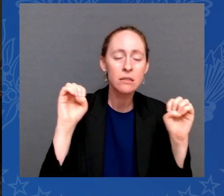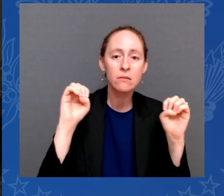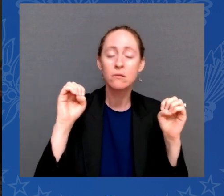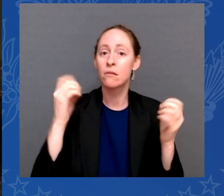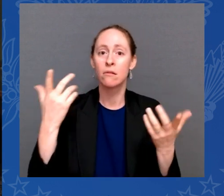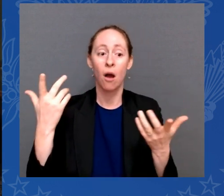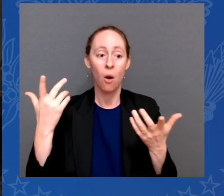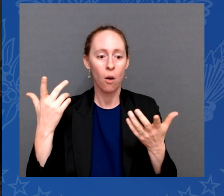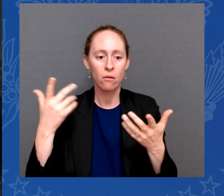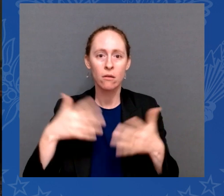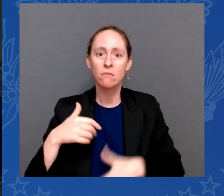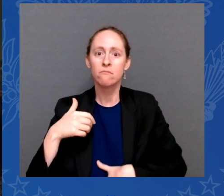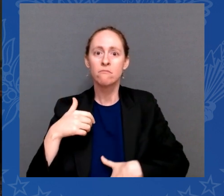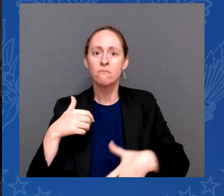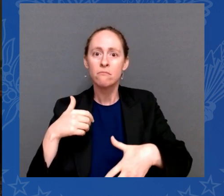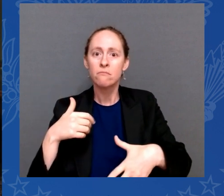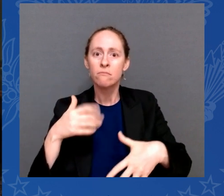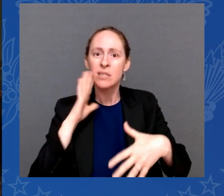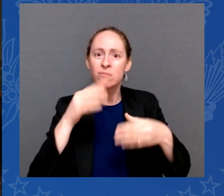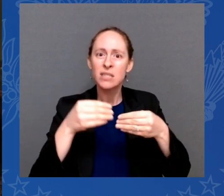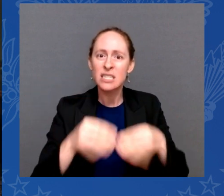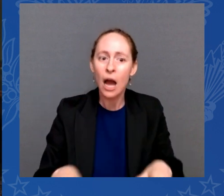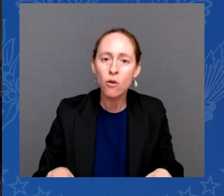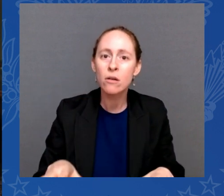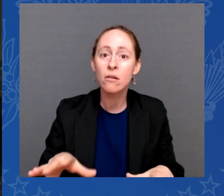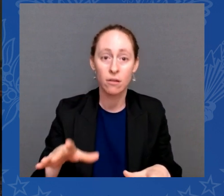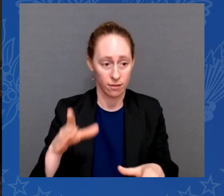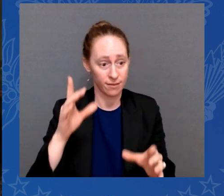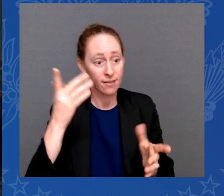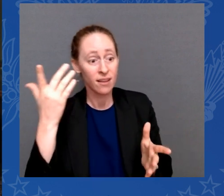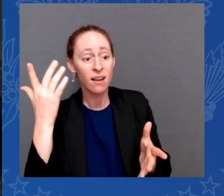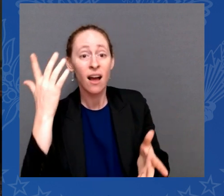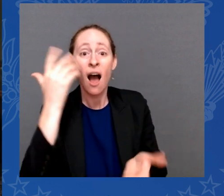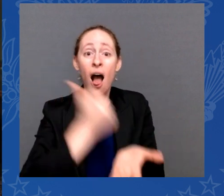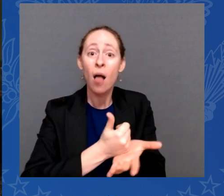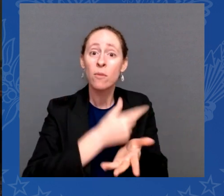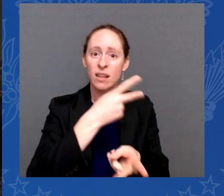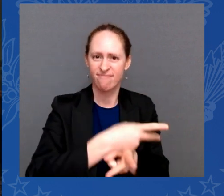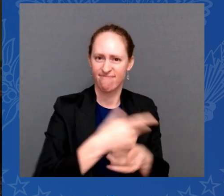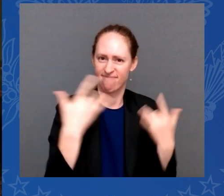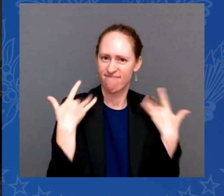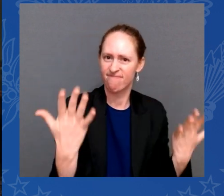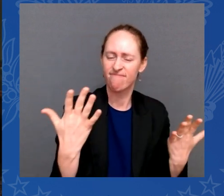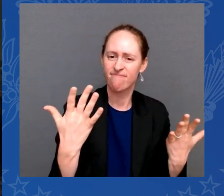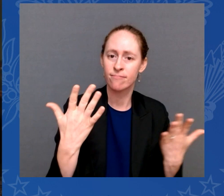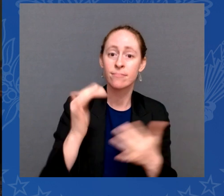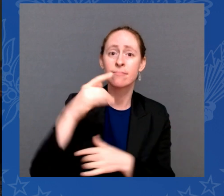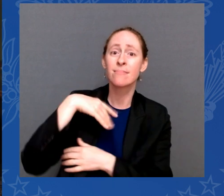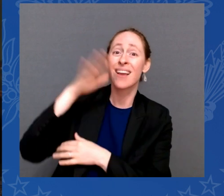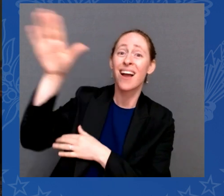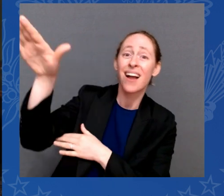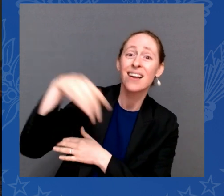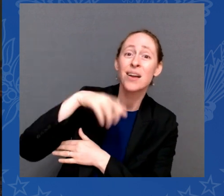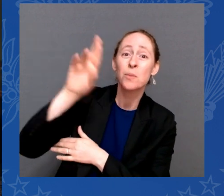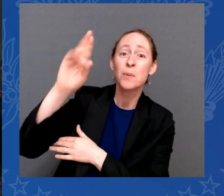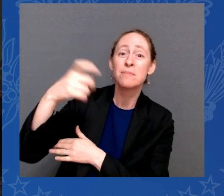Pharmacists unsure whether they can fill prescriptions that they've always filled before. A tragic cases of rape survivors,